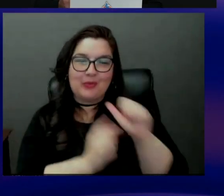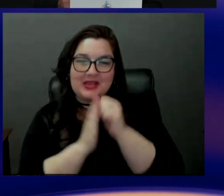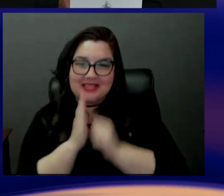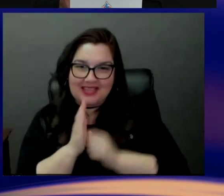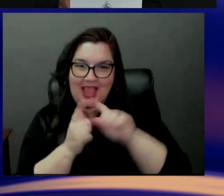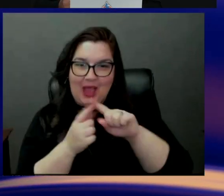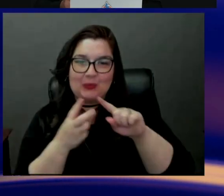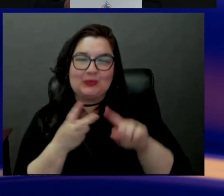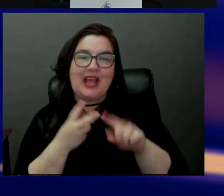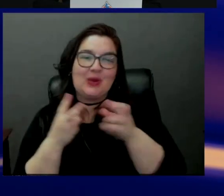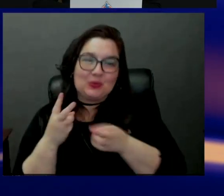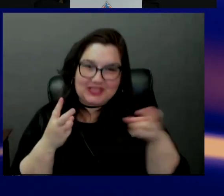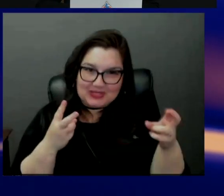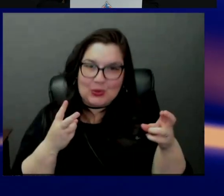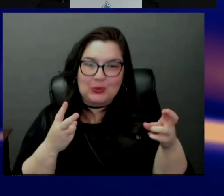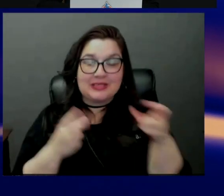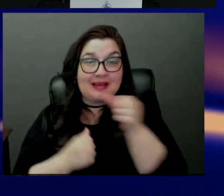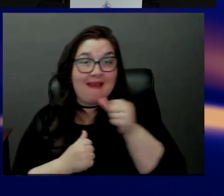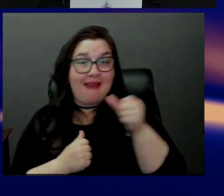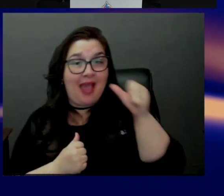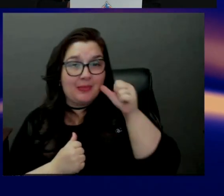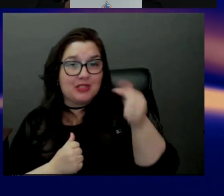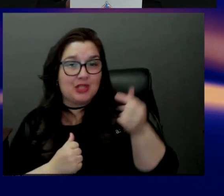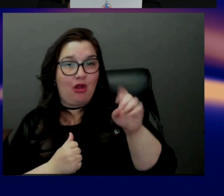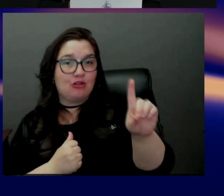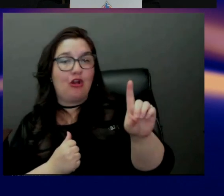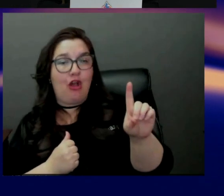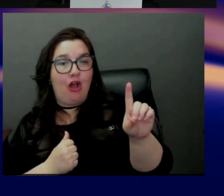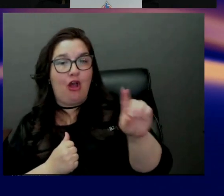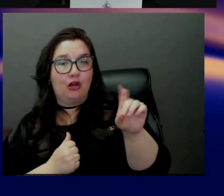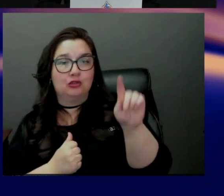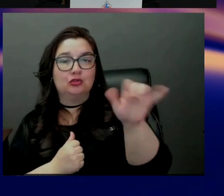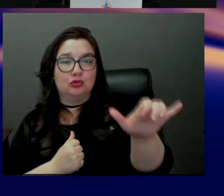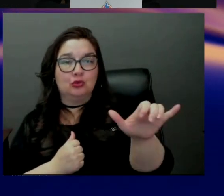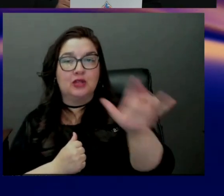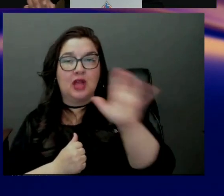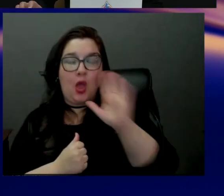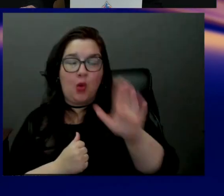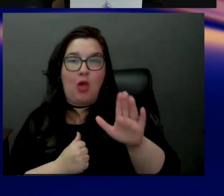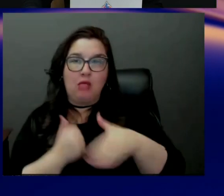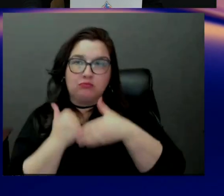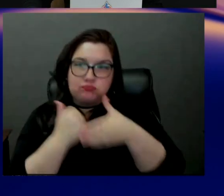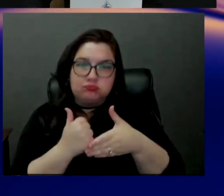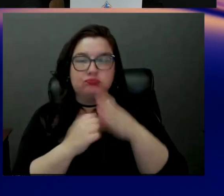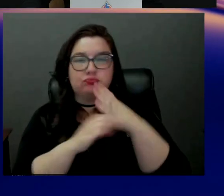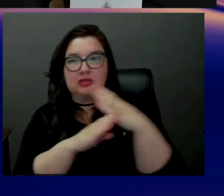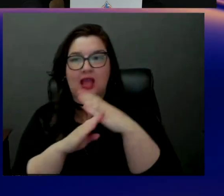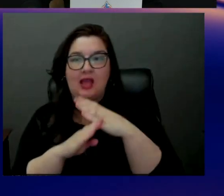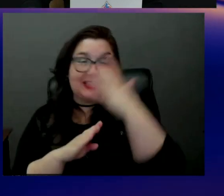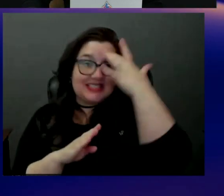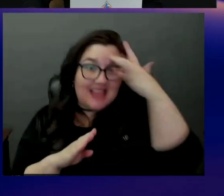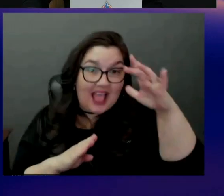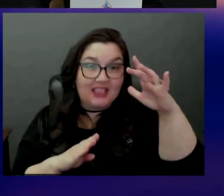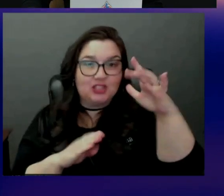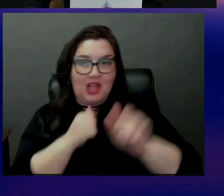Amazon GuardDuty protects your accounts with intelligent threat detection. And right here, we can see we'll scroll down a little bit